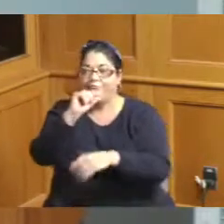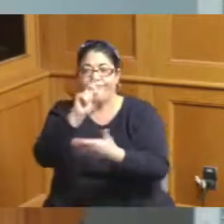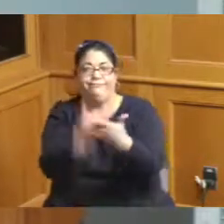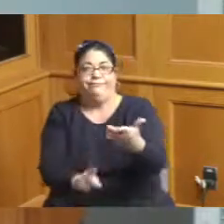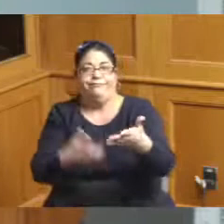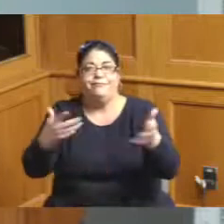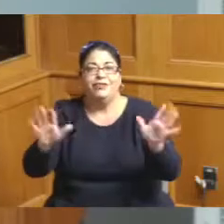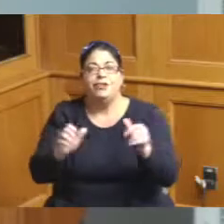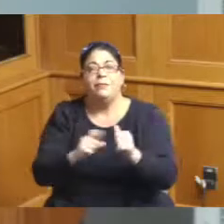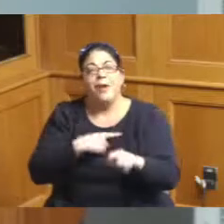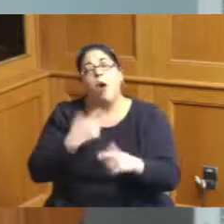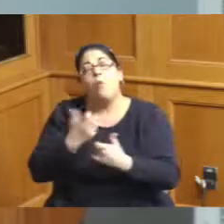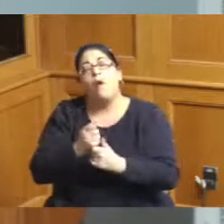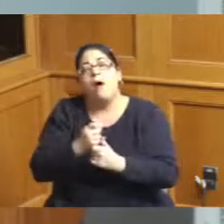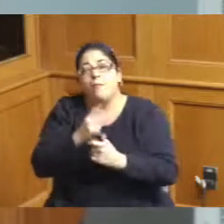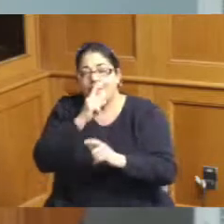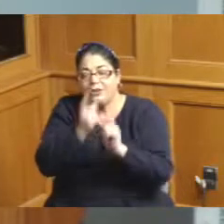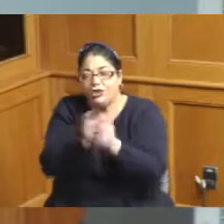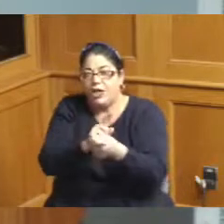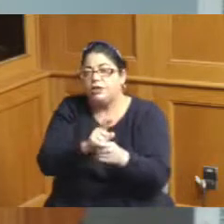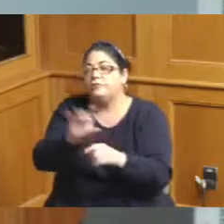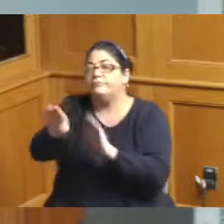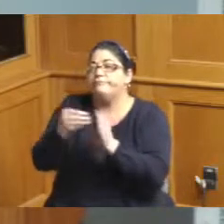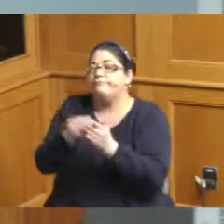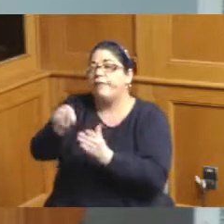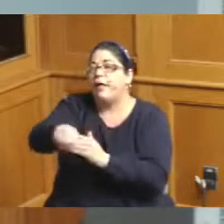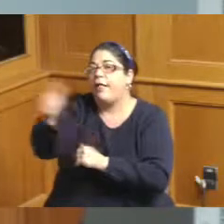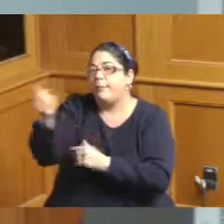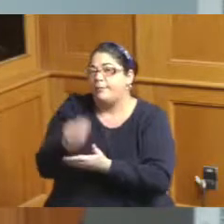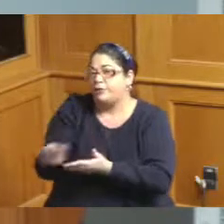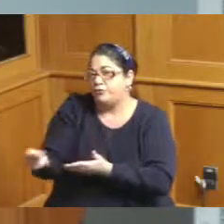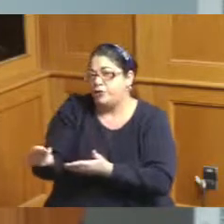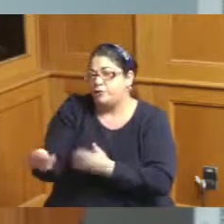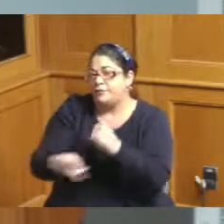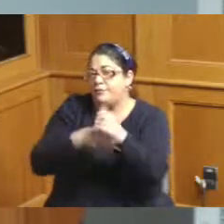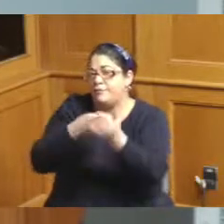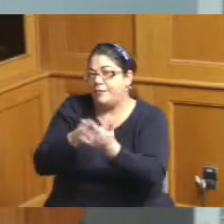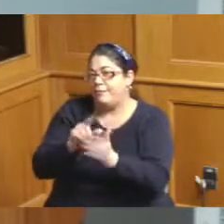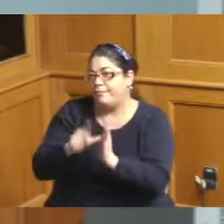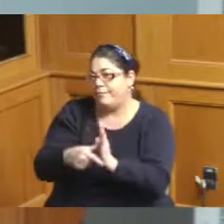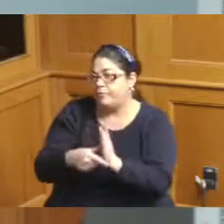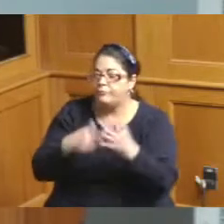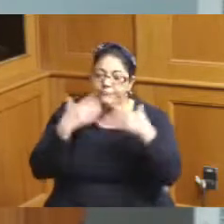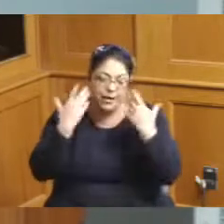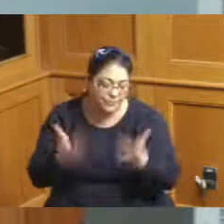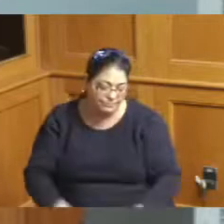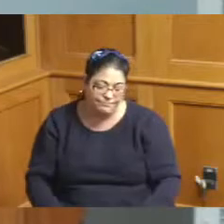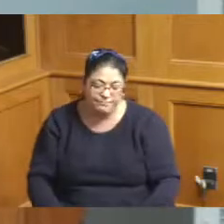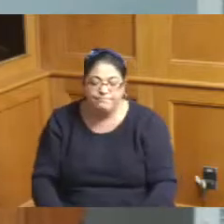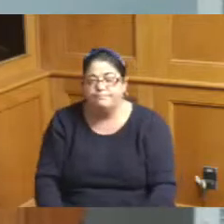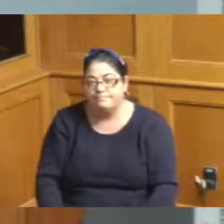us the same look and might be more cost effective so going through all that okay thank you so much